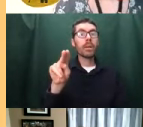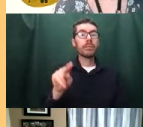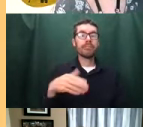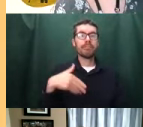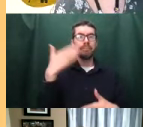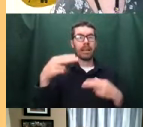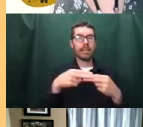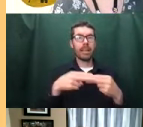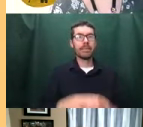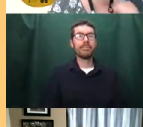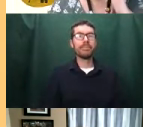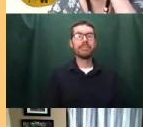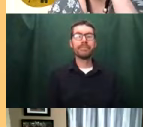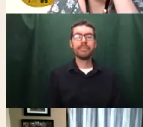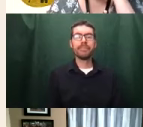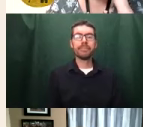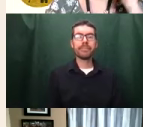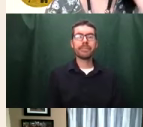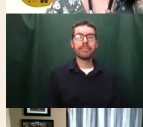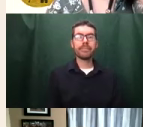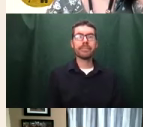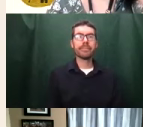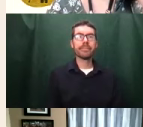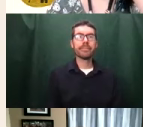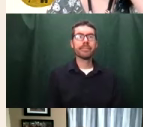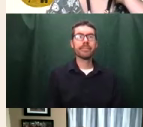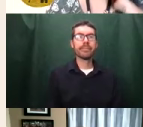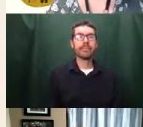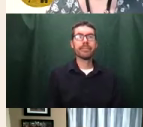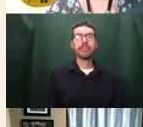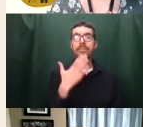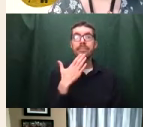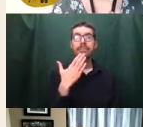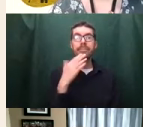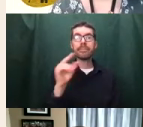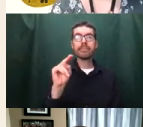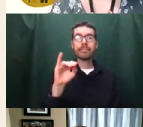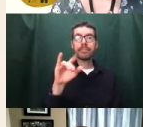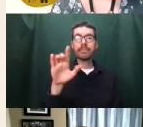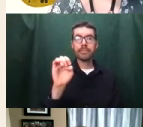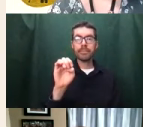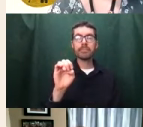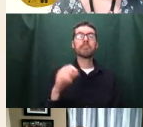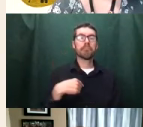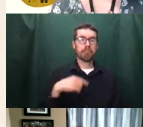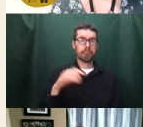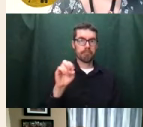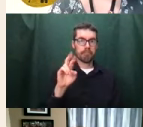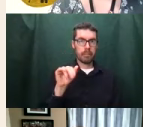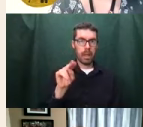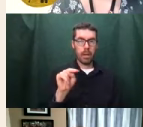Erin: Thank you, Nicole. So this is Erin speaking and I'm going to be talking about